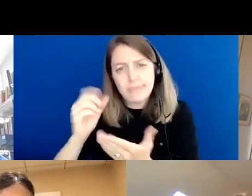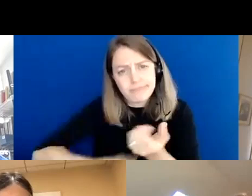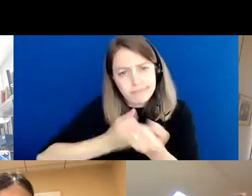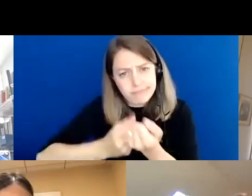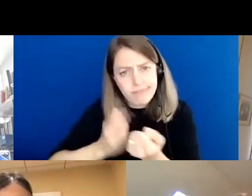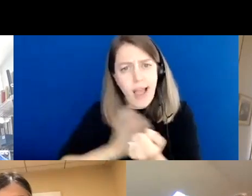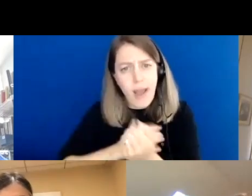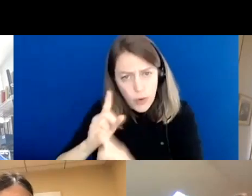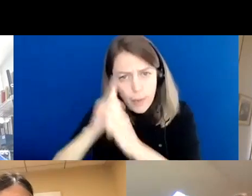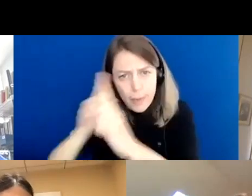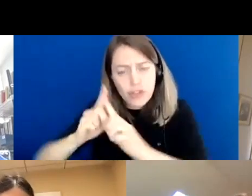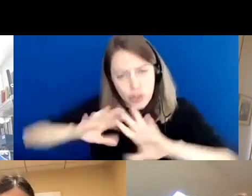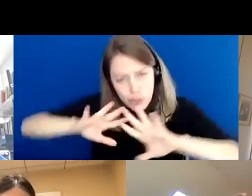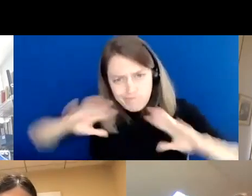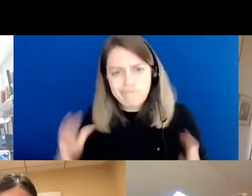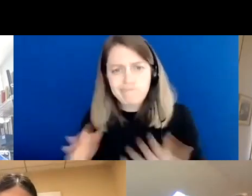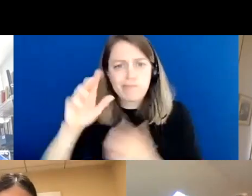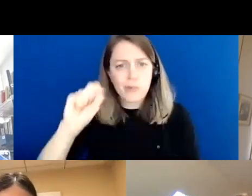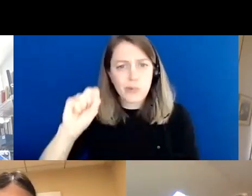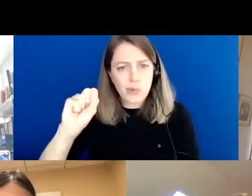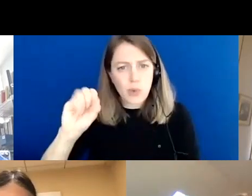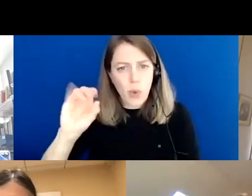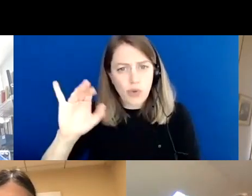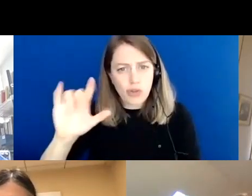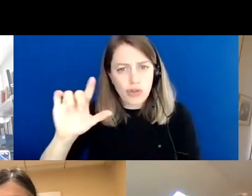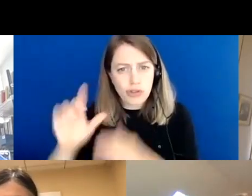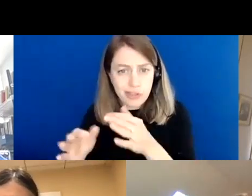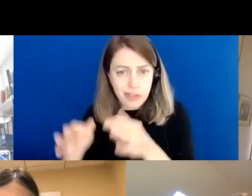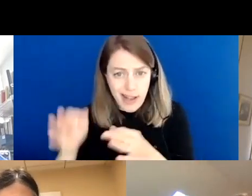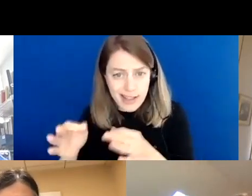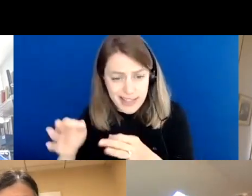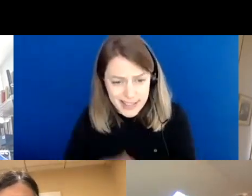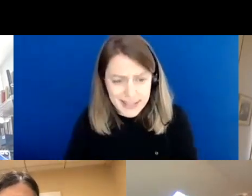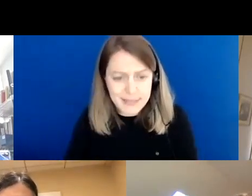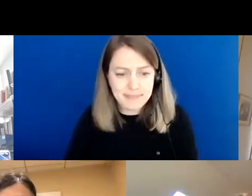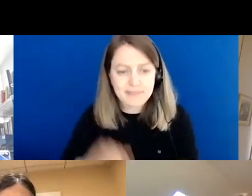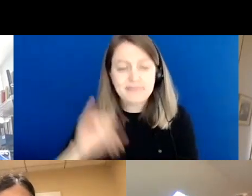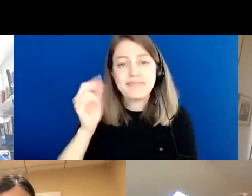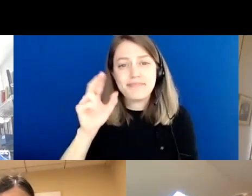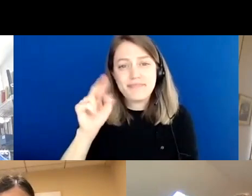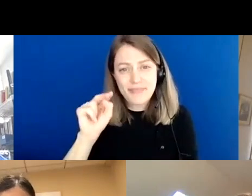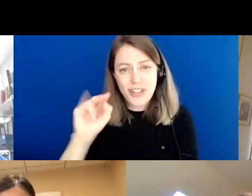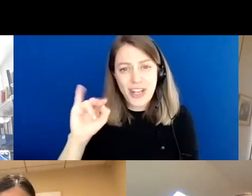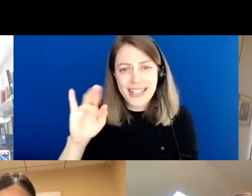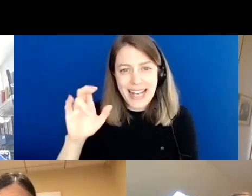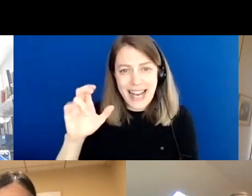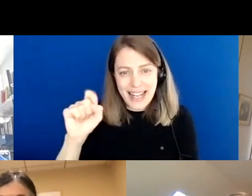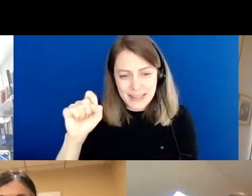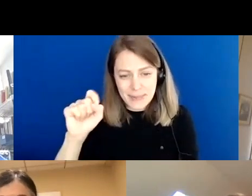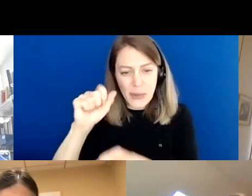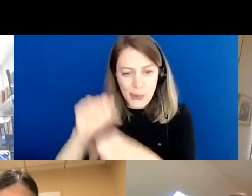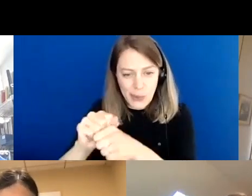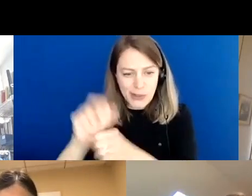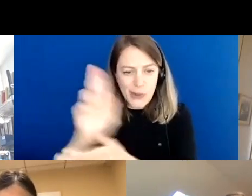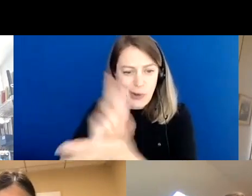Jan Nisbet is Professor Emerita at the University of New Hampshire, where she served for 10 years as Senior Vice President for Research.